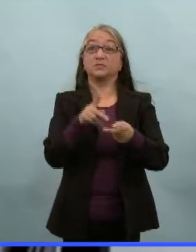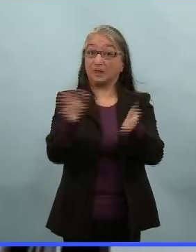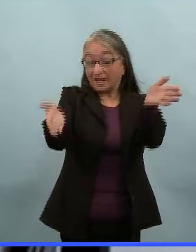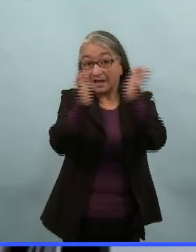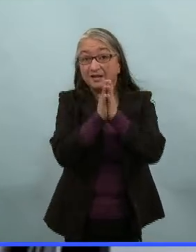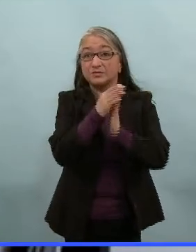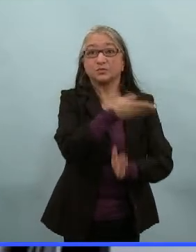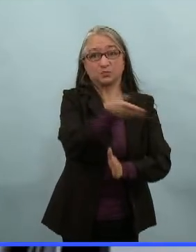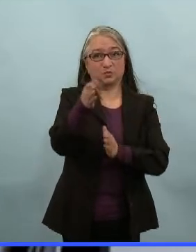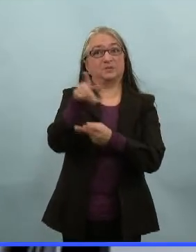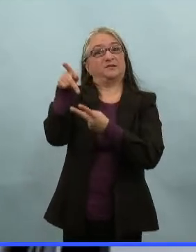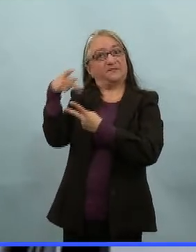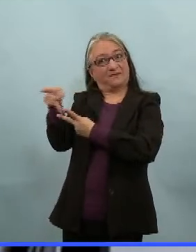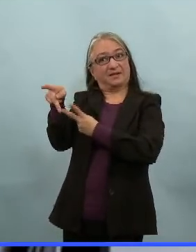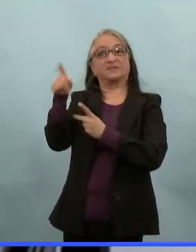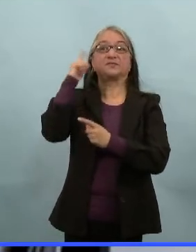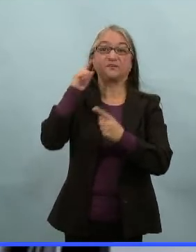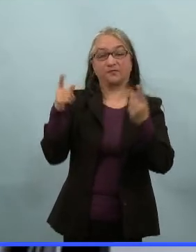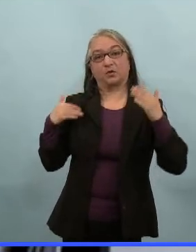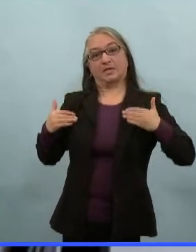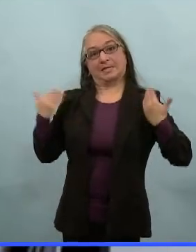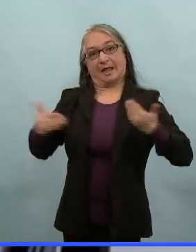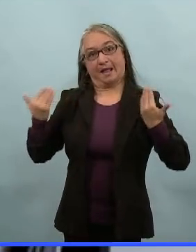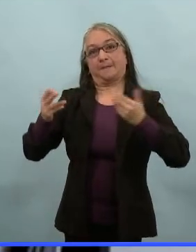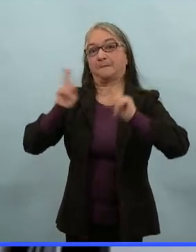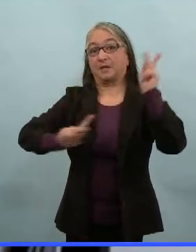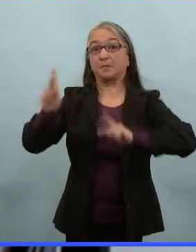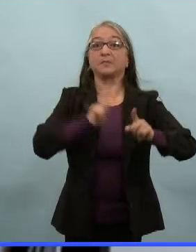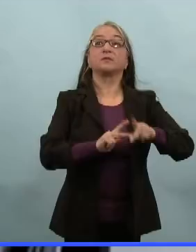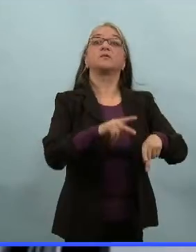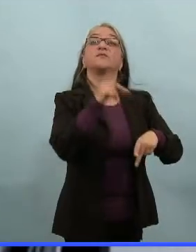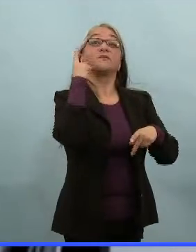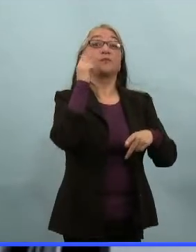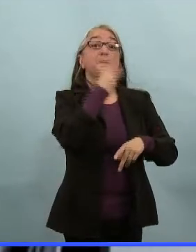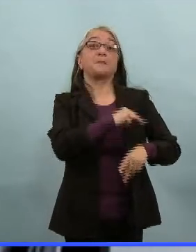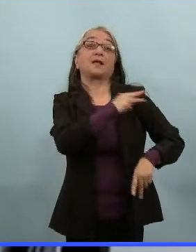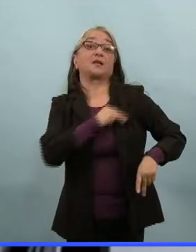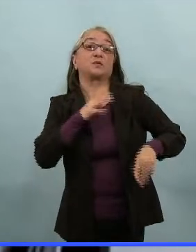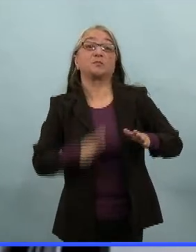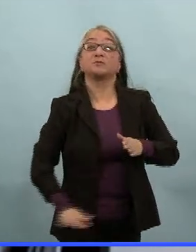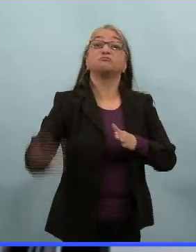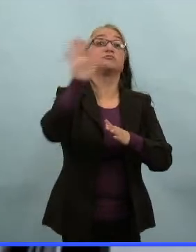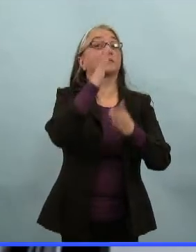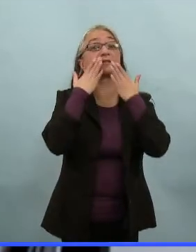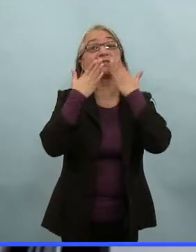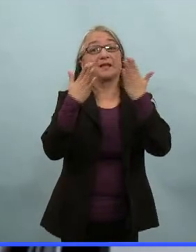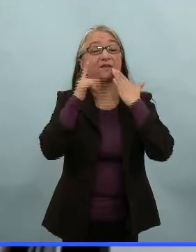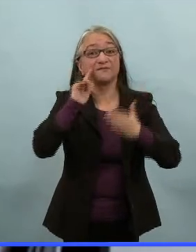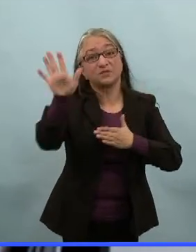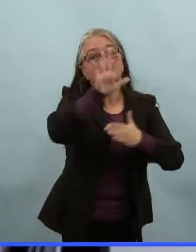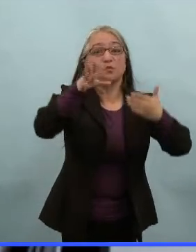i just want to thank everyone in manitoba for your flexibility and understanding this minor shift